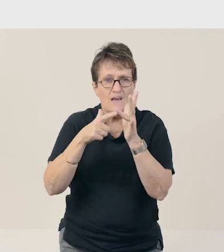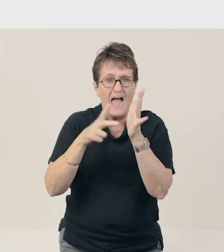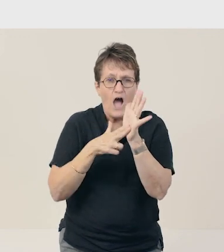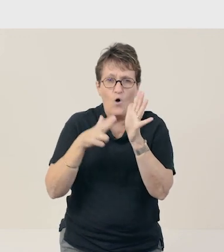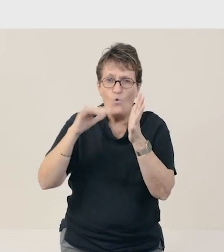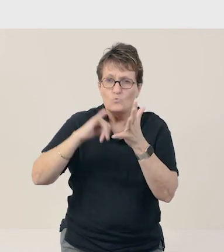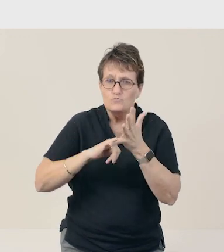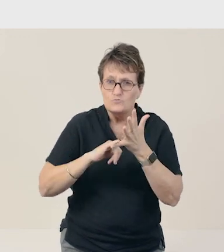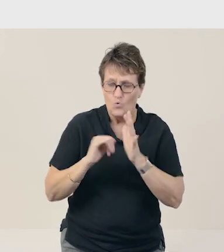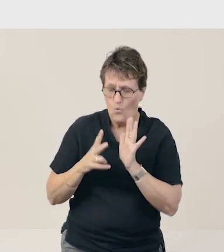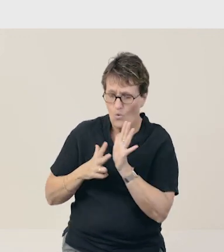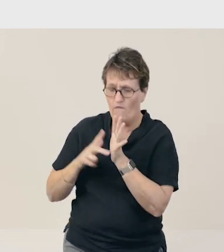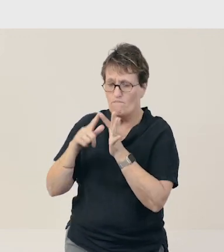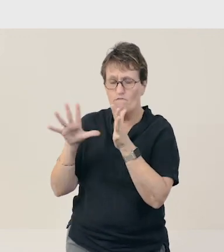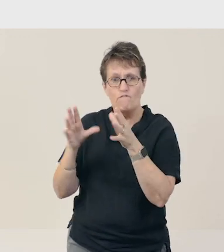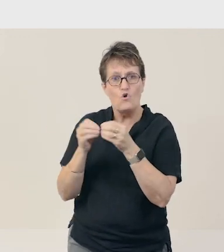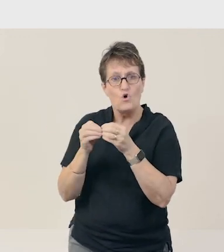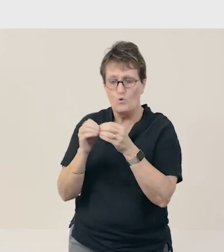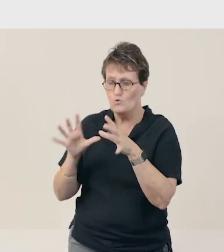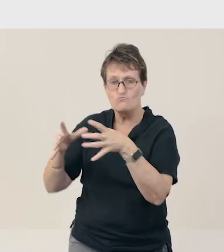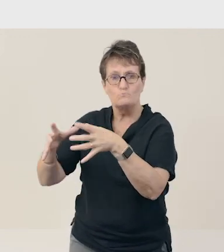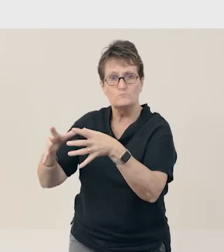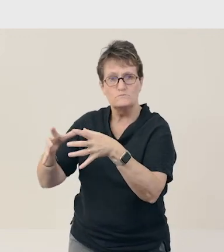or even figurative language, to tell their story.